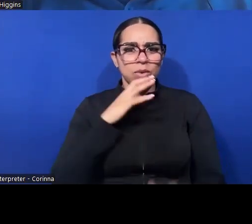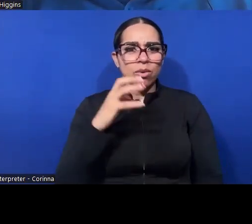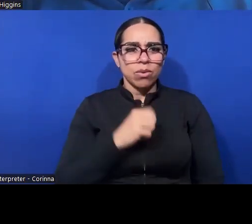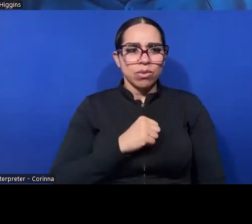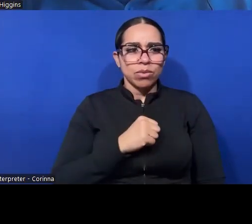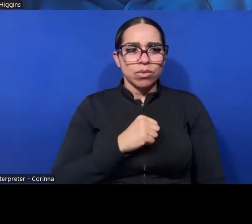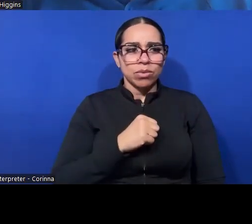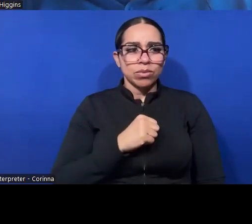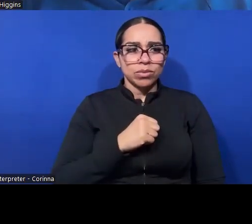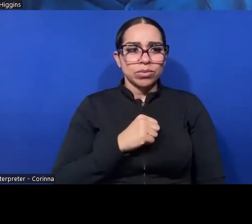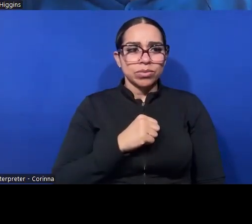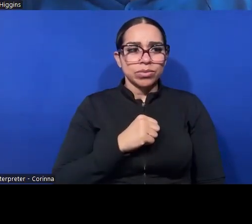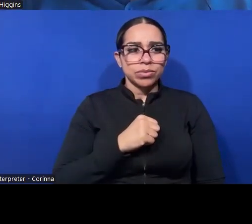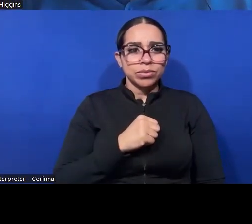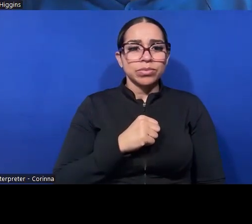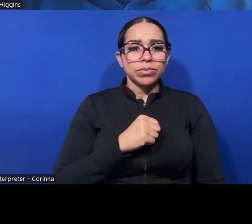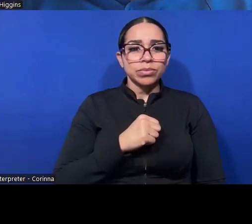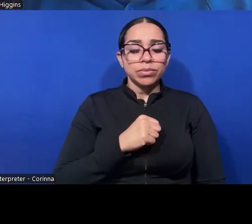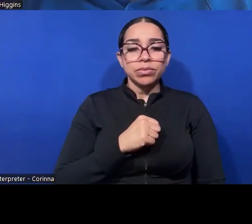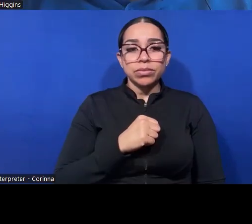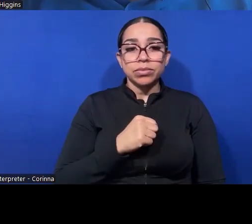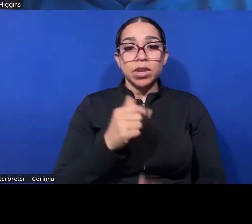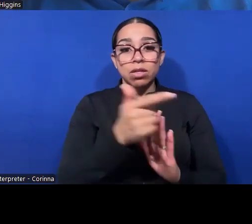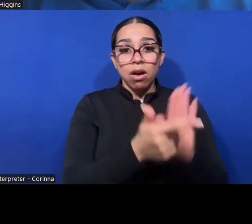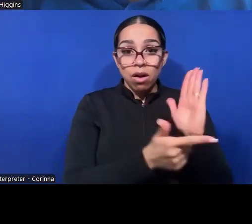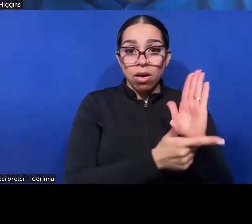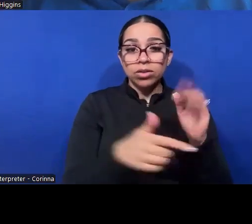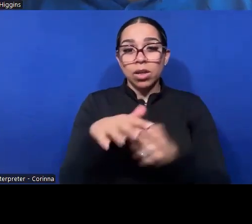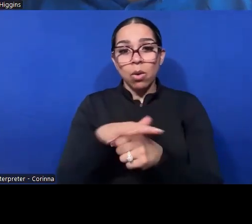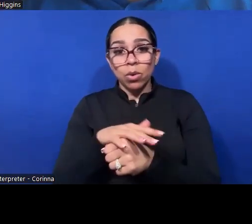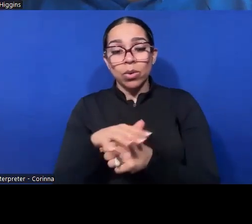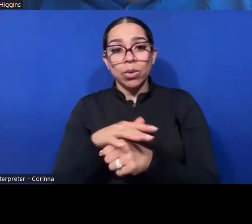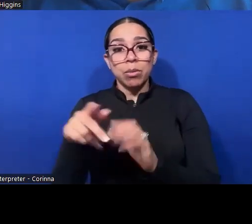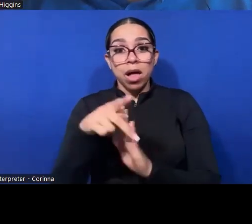As the laws and local matter, local policies relating to these matters, changes